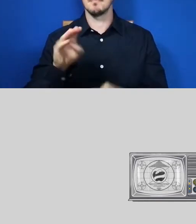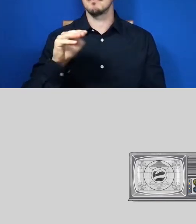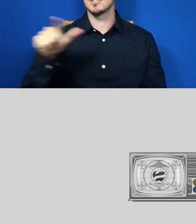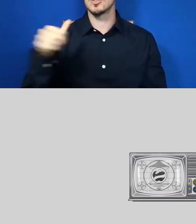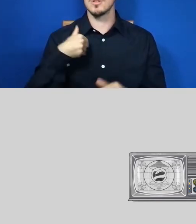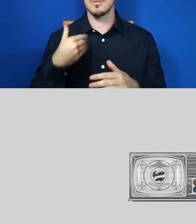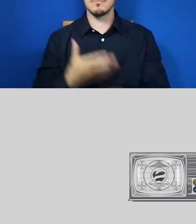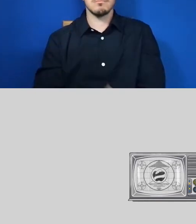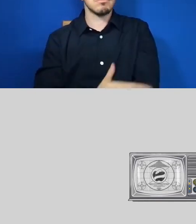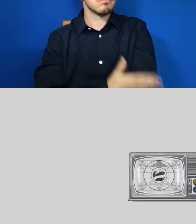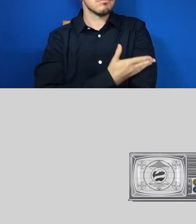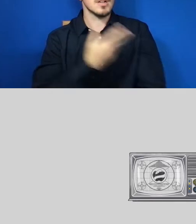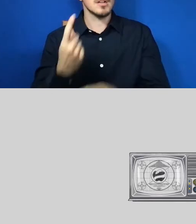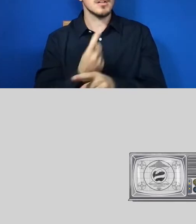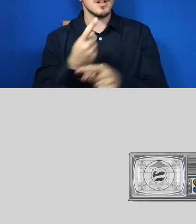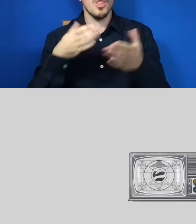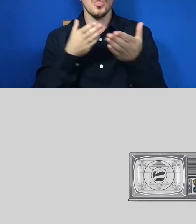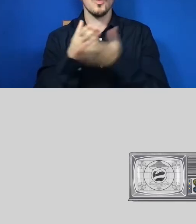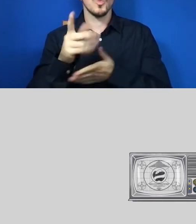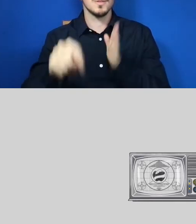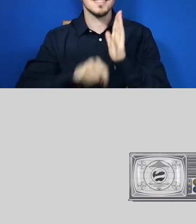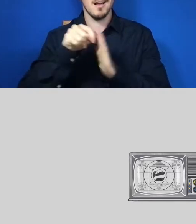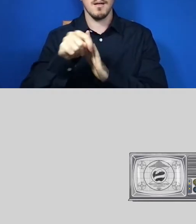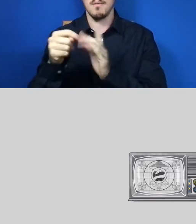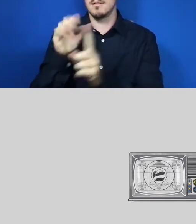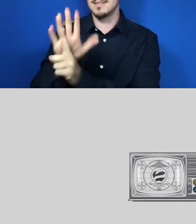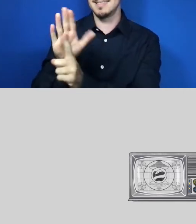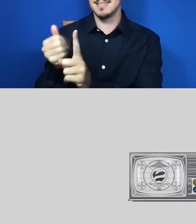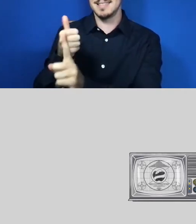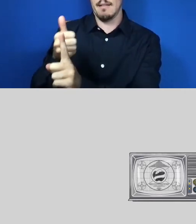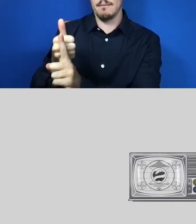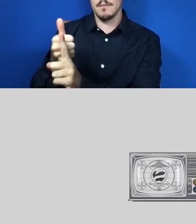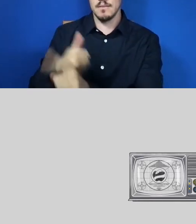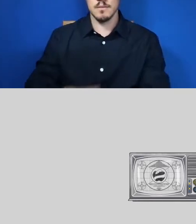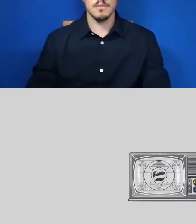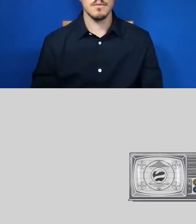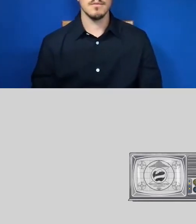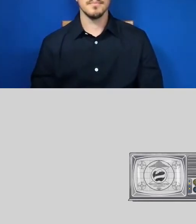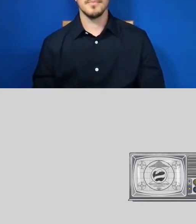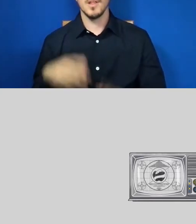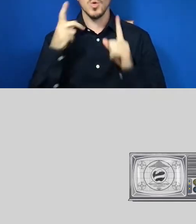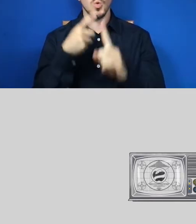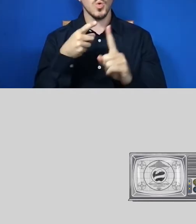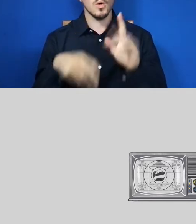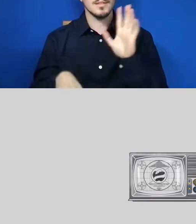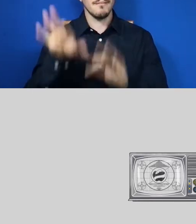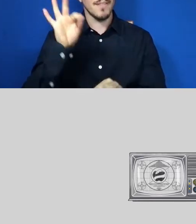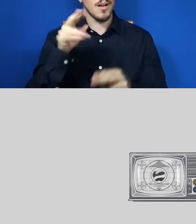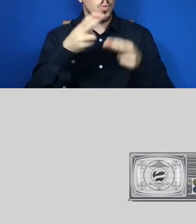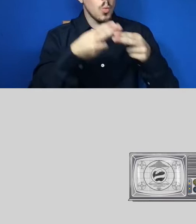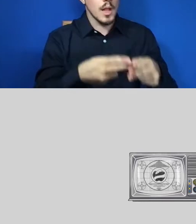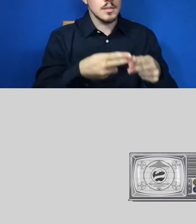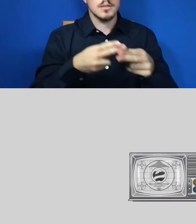can improve its accuracy over time by itself. The goal of machine learning is to find the weights and biases